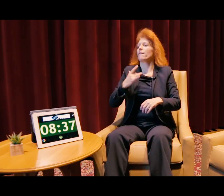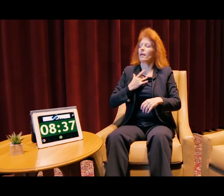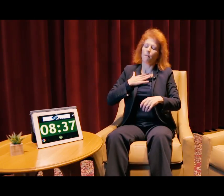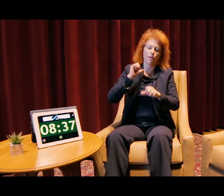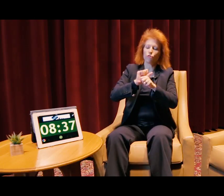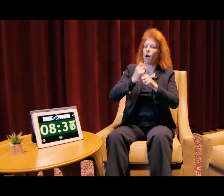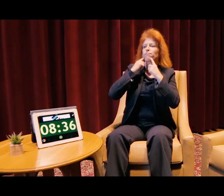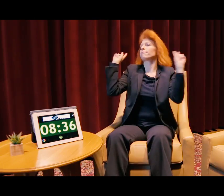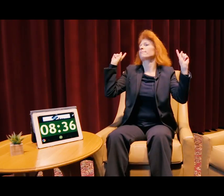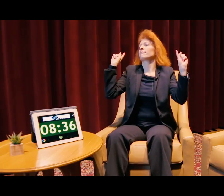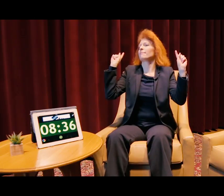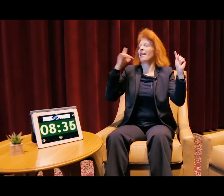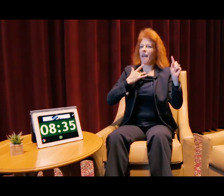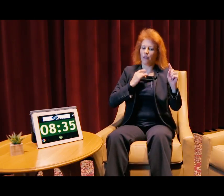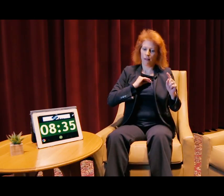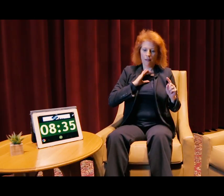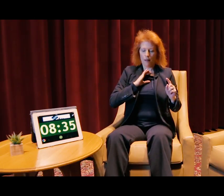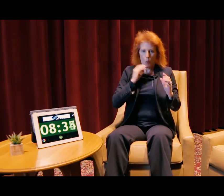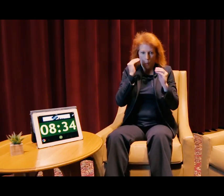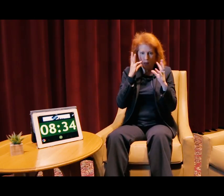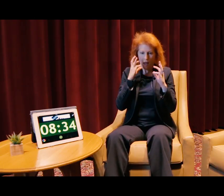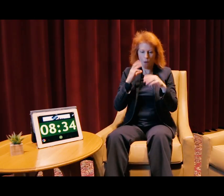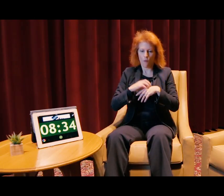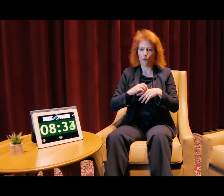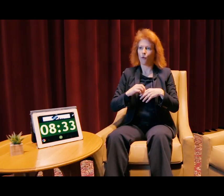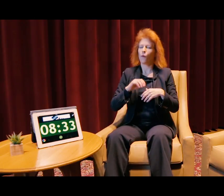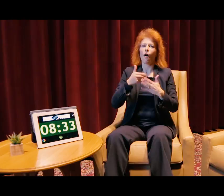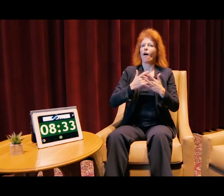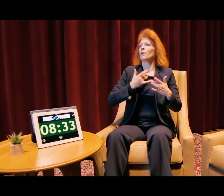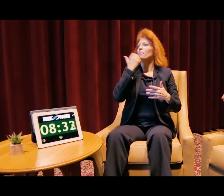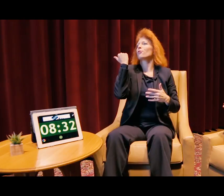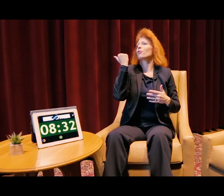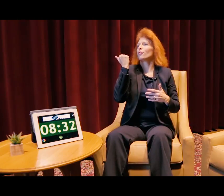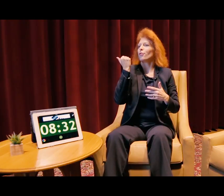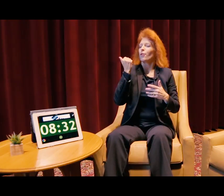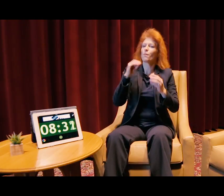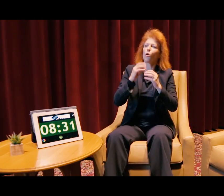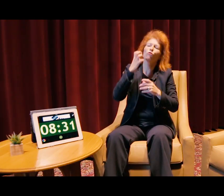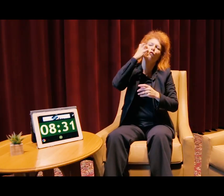And I get that feeling of wow, that we all feel better. We all are richer in our life experience